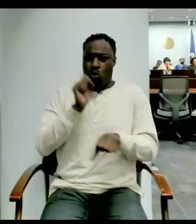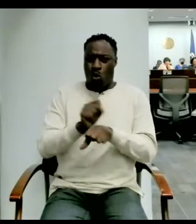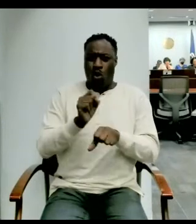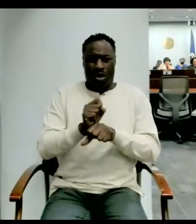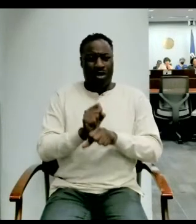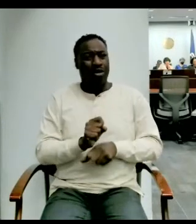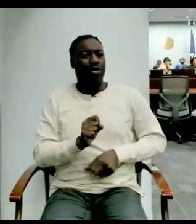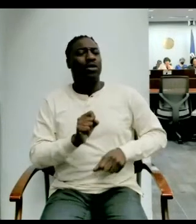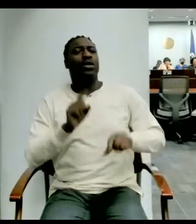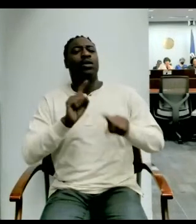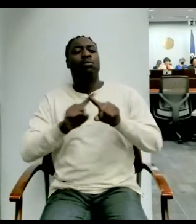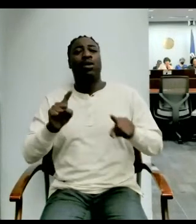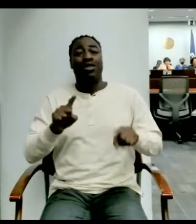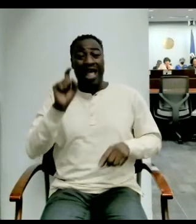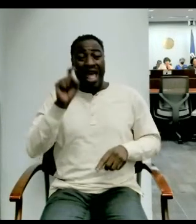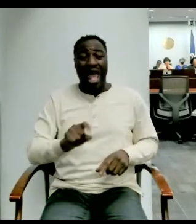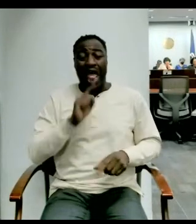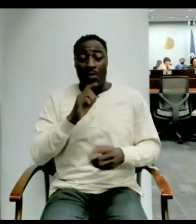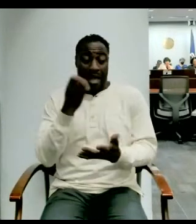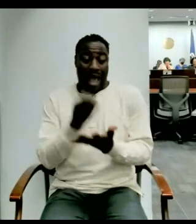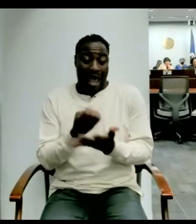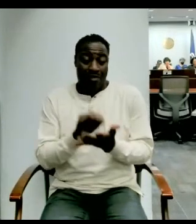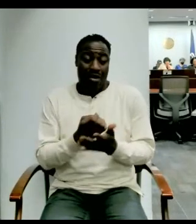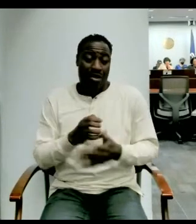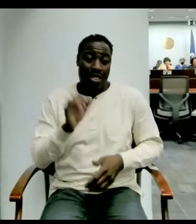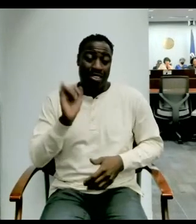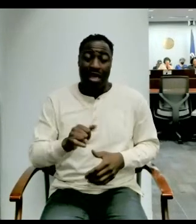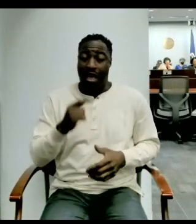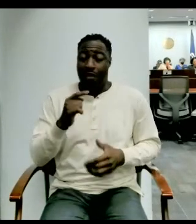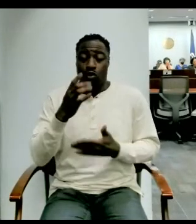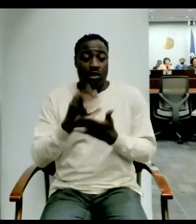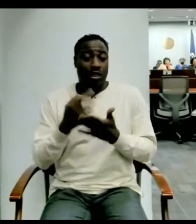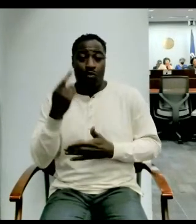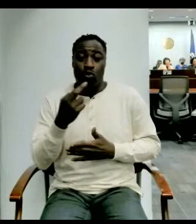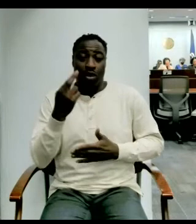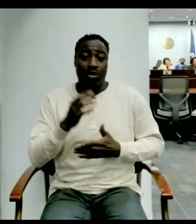there has to be evidence um brought in that for some reason they are being referenced here.